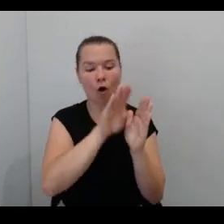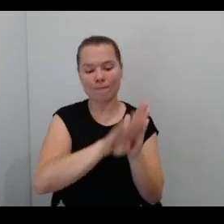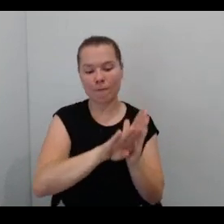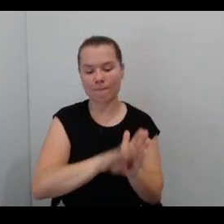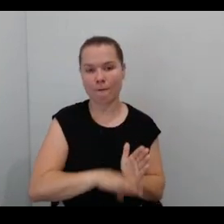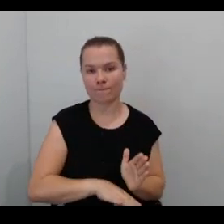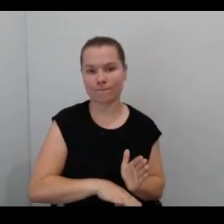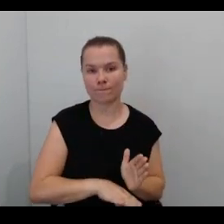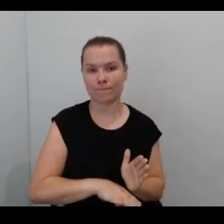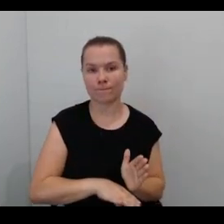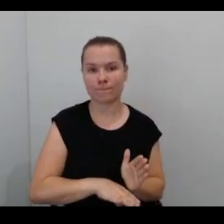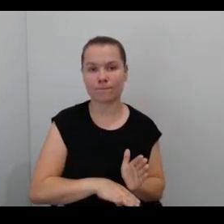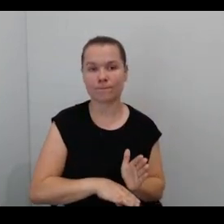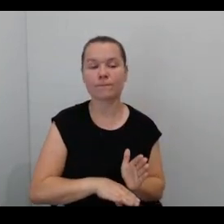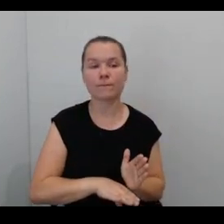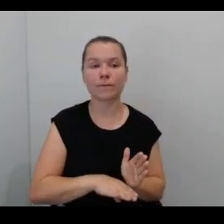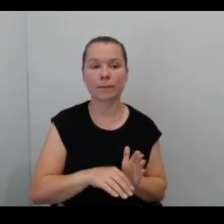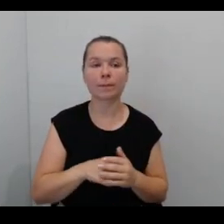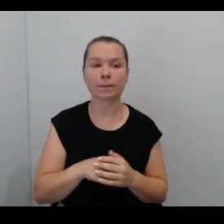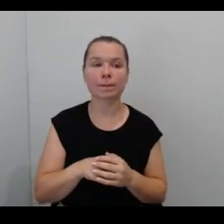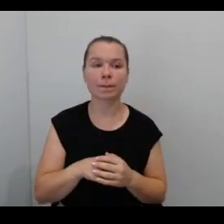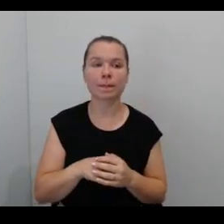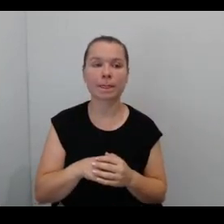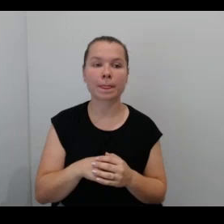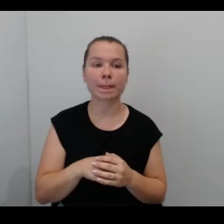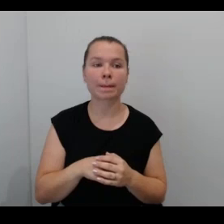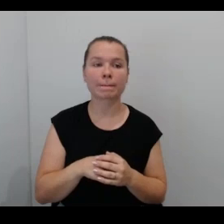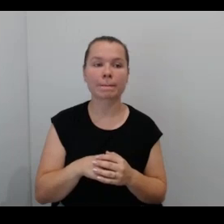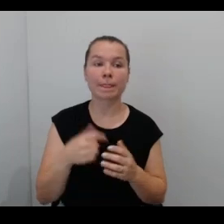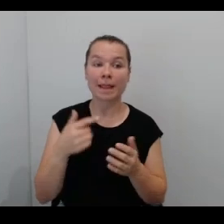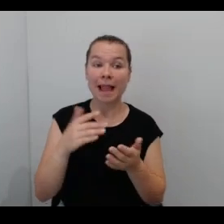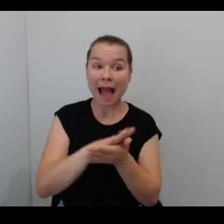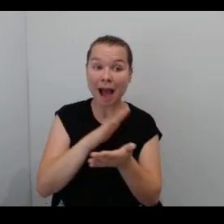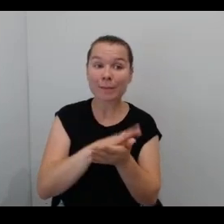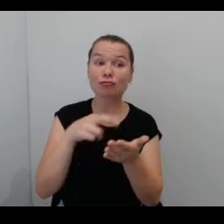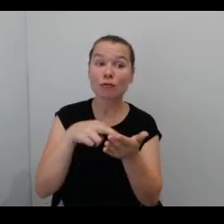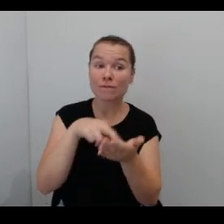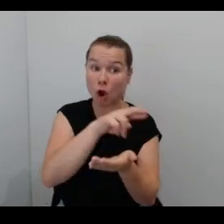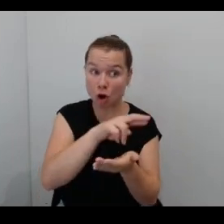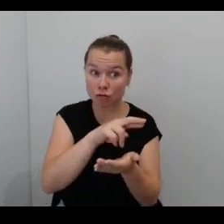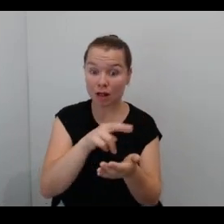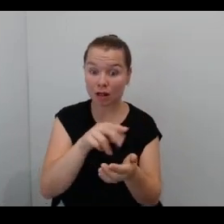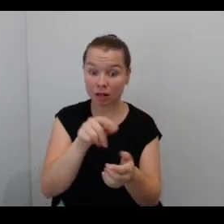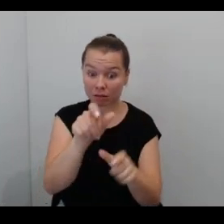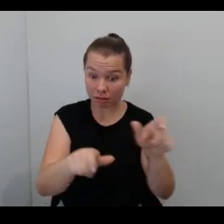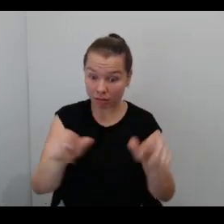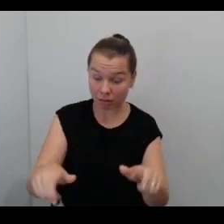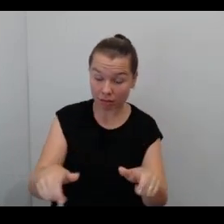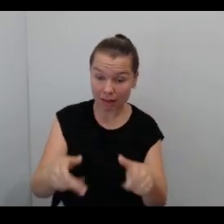Happy to take referrals from anyone if that is the situation. We can provide that advice and help the client through.